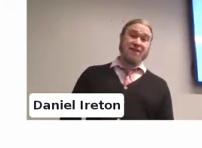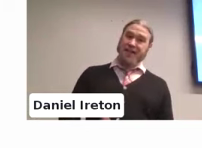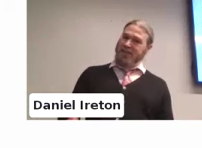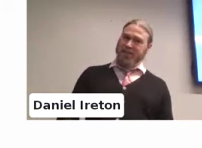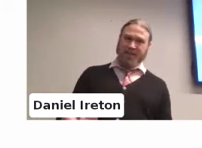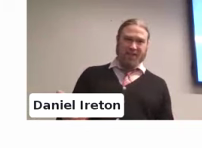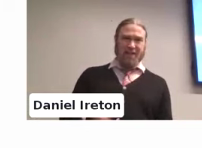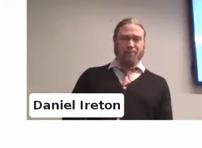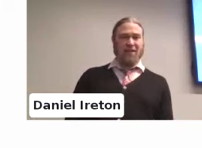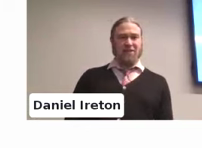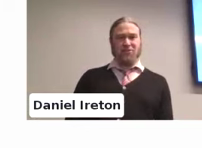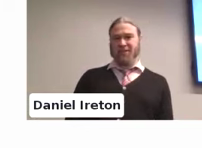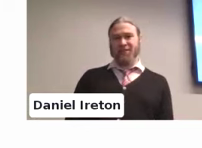But because you're playing a game that's no long area problem.